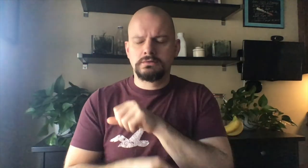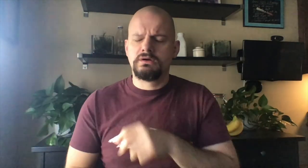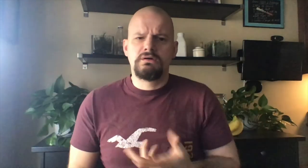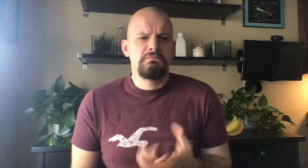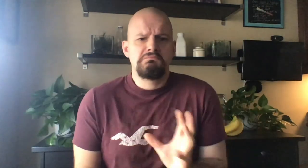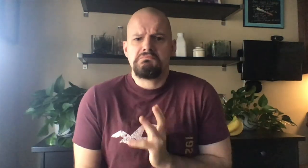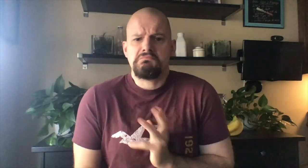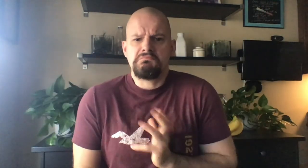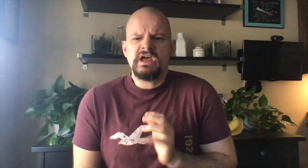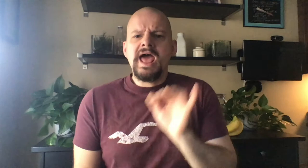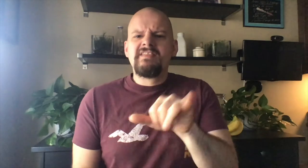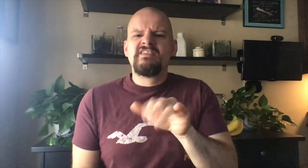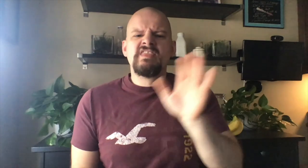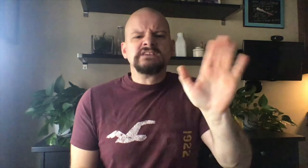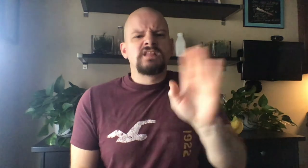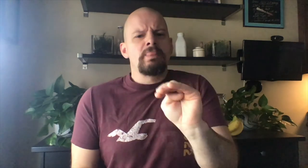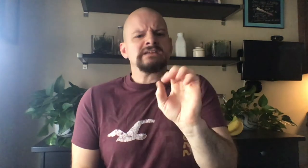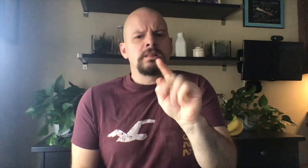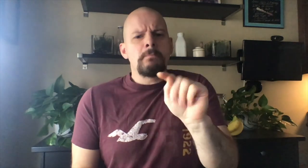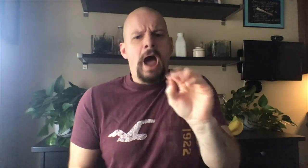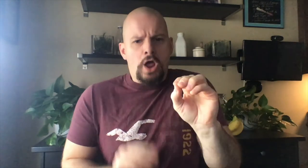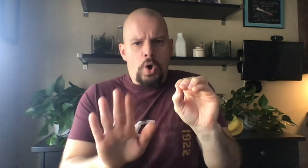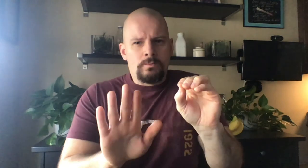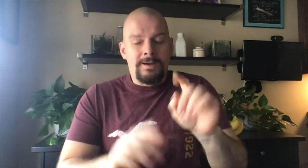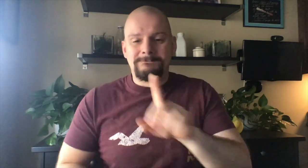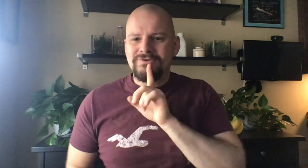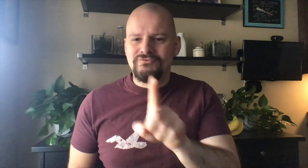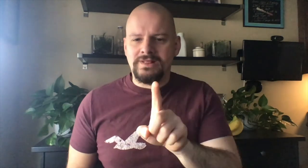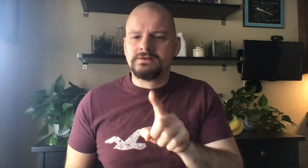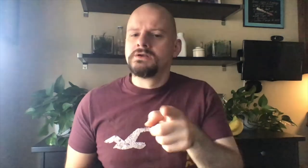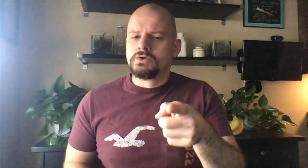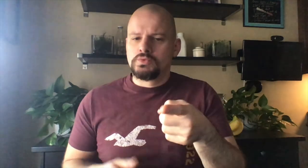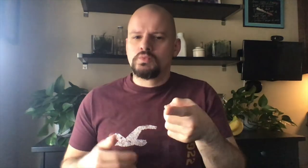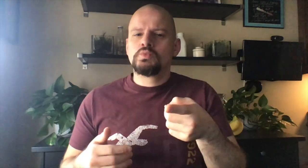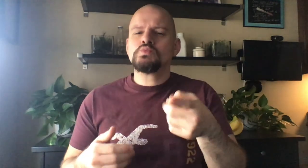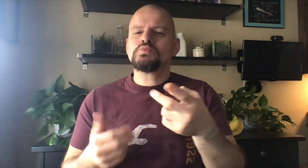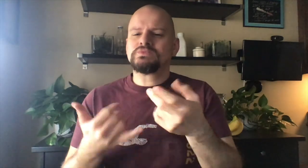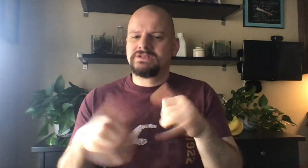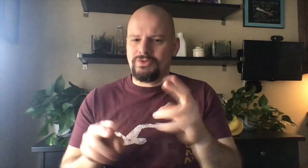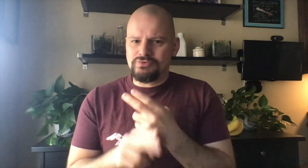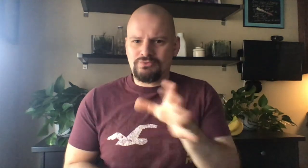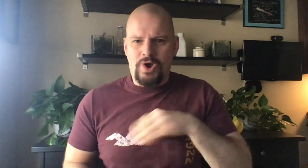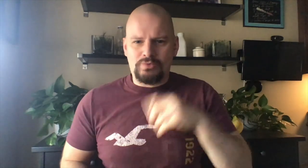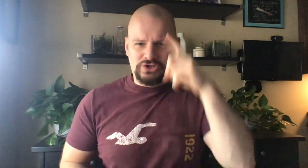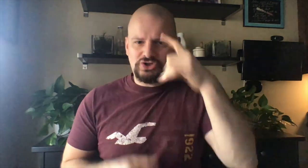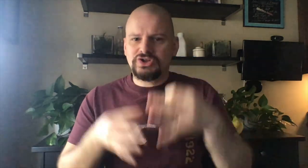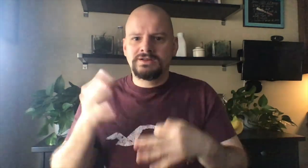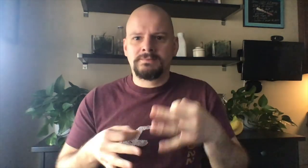which is fine, it's their motto but you still use your own judgement